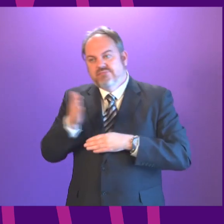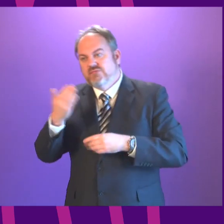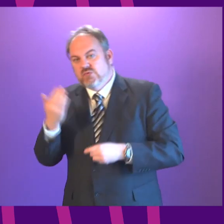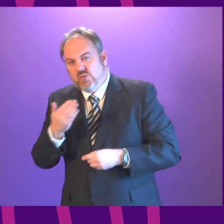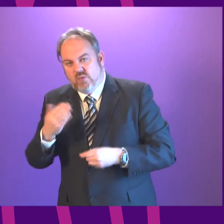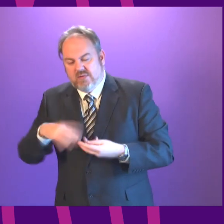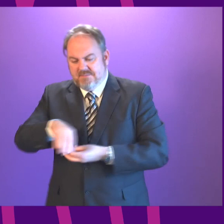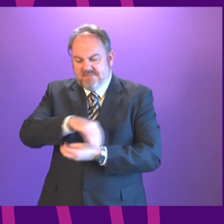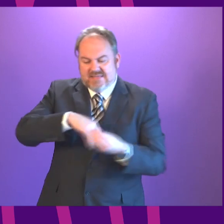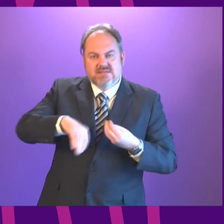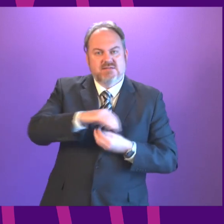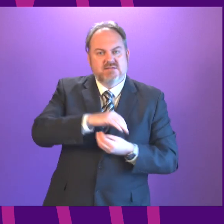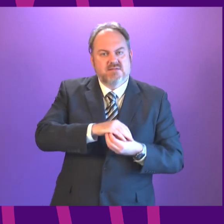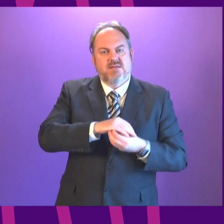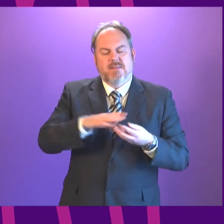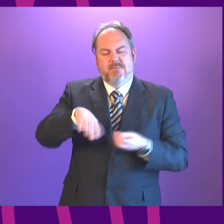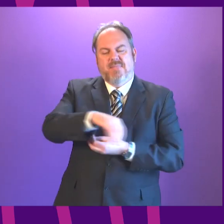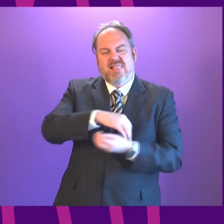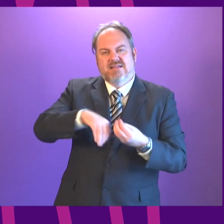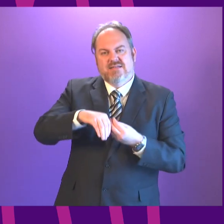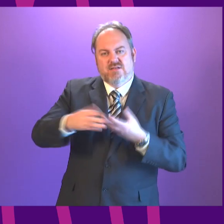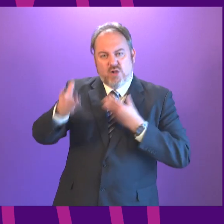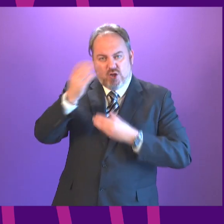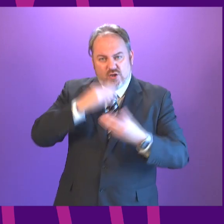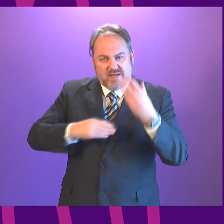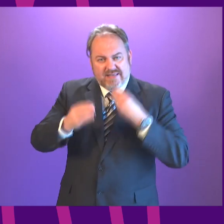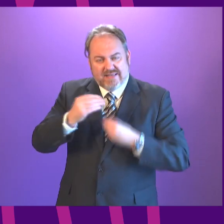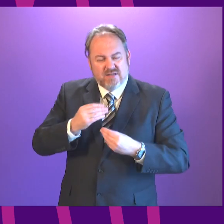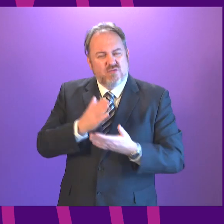steps will the Government take to provide greater support for those who are in most